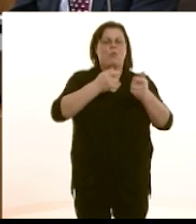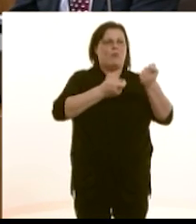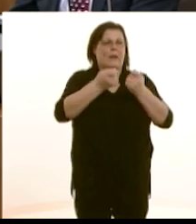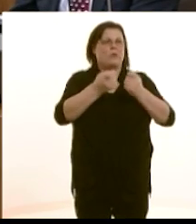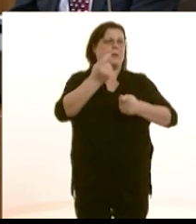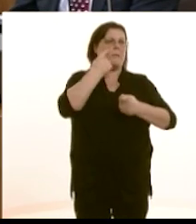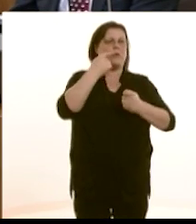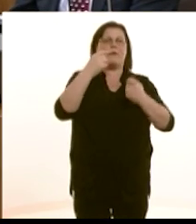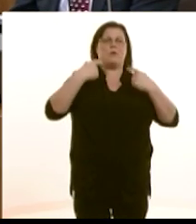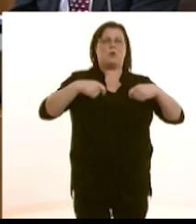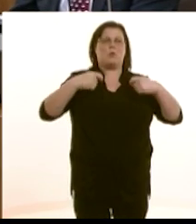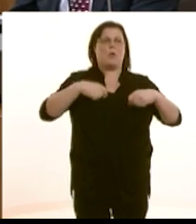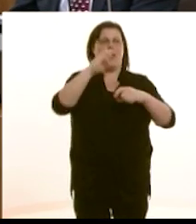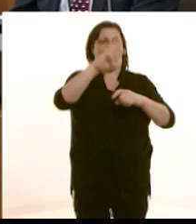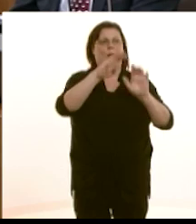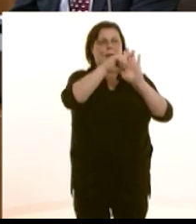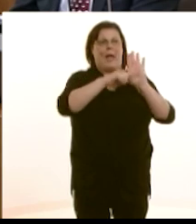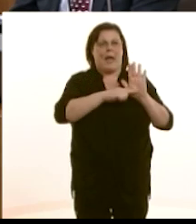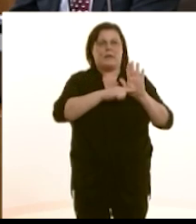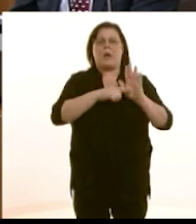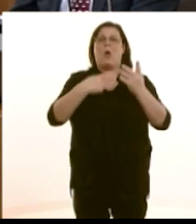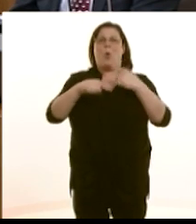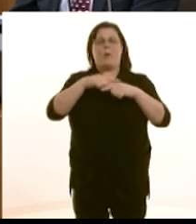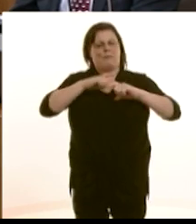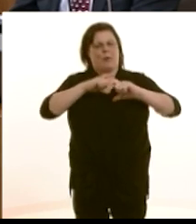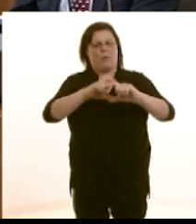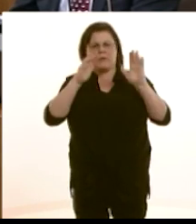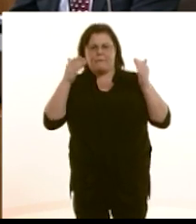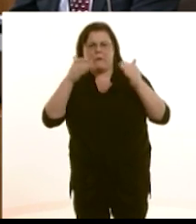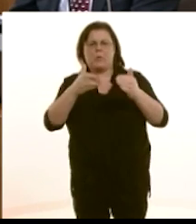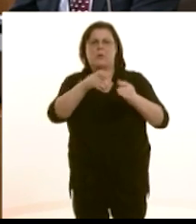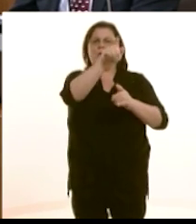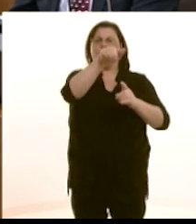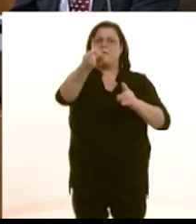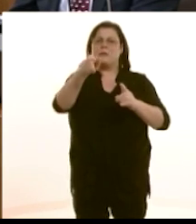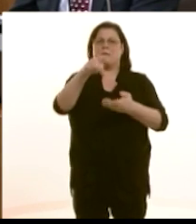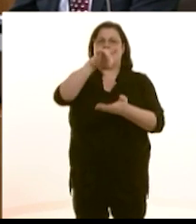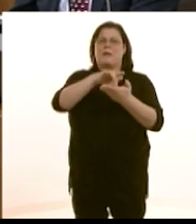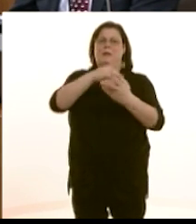support the provision of effective, citizen-centred social care. The new legislative landscape,